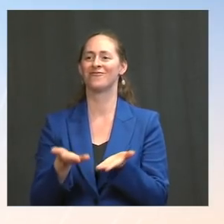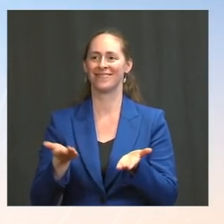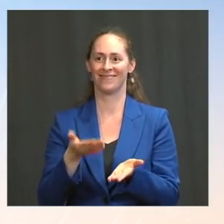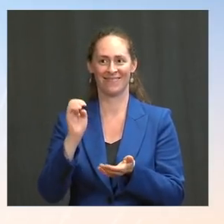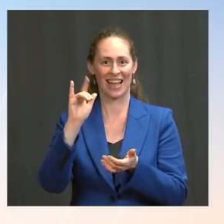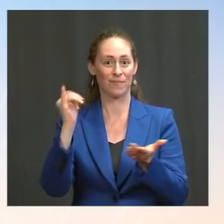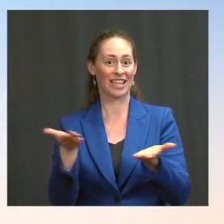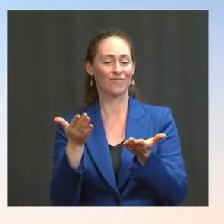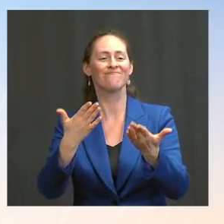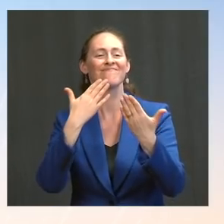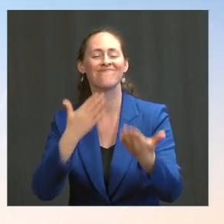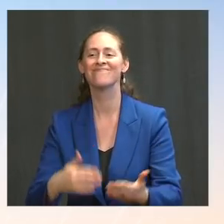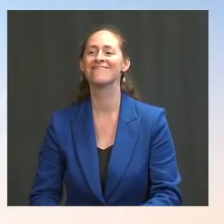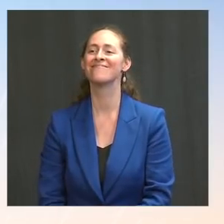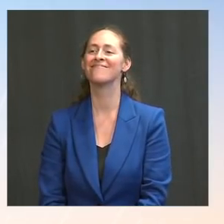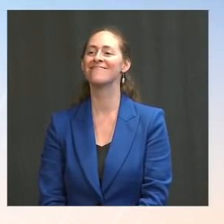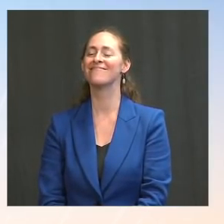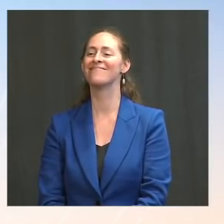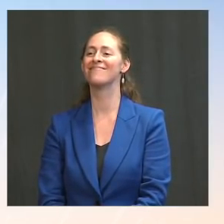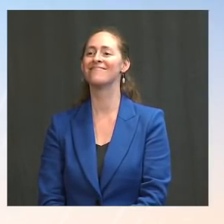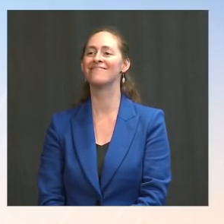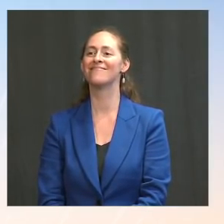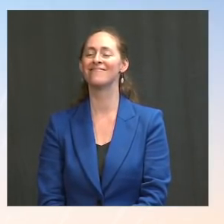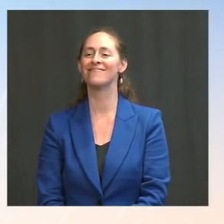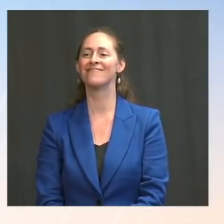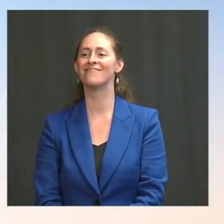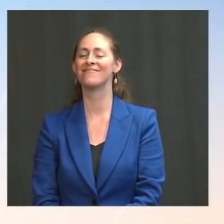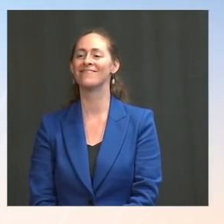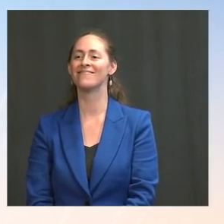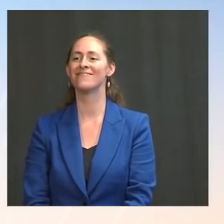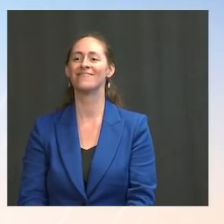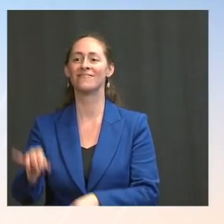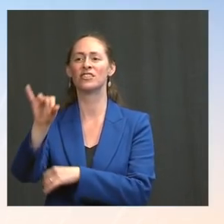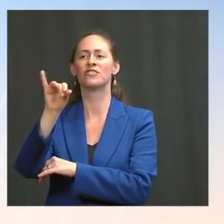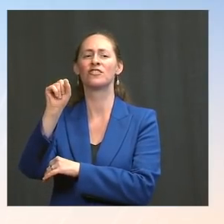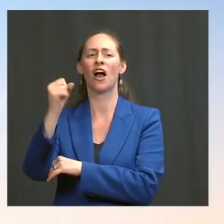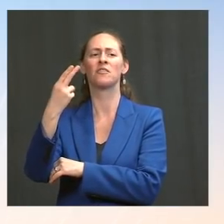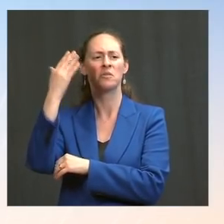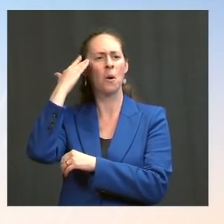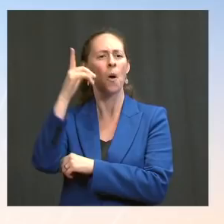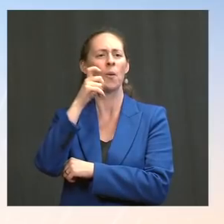The Press: Yes. Yes. Given last night's announcement on halting federal executions,